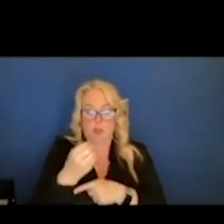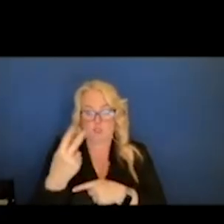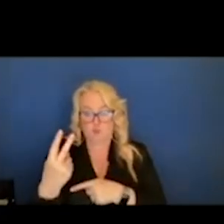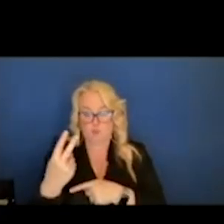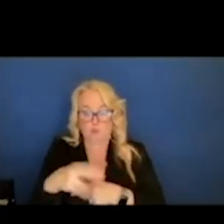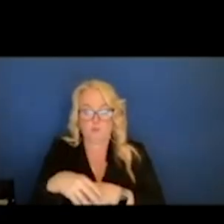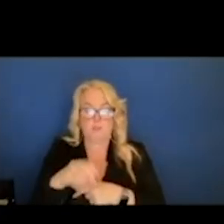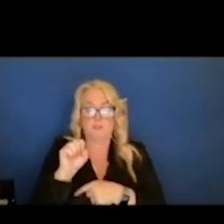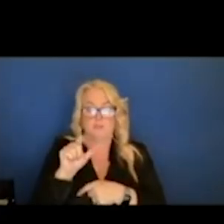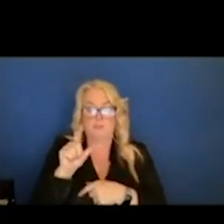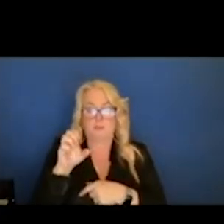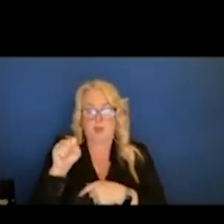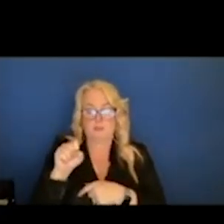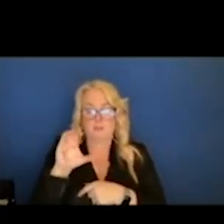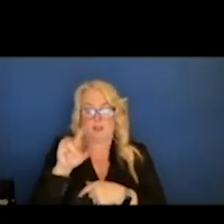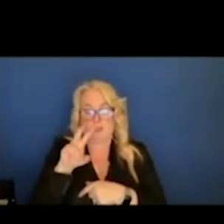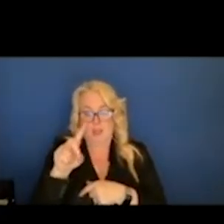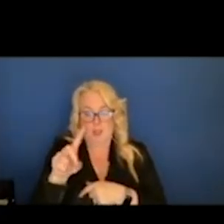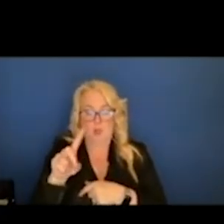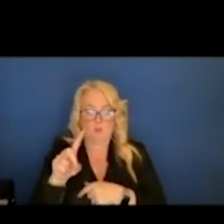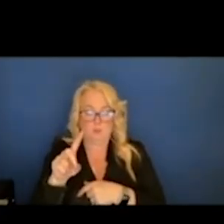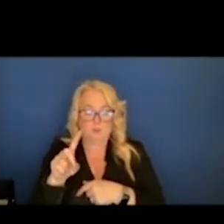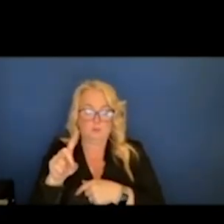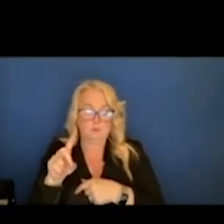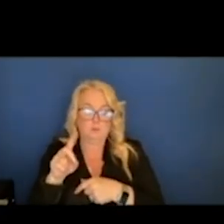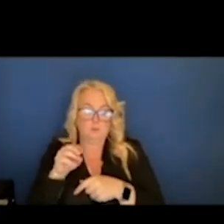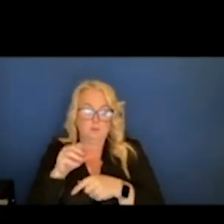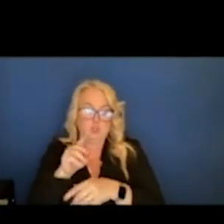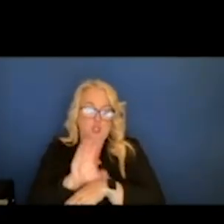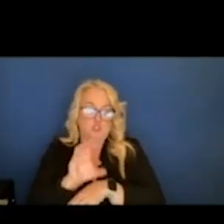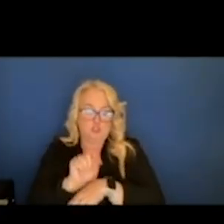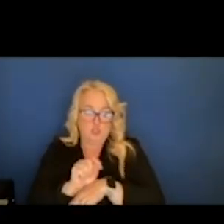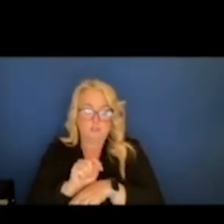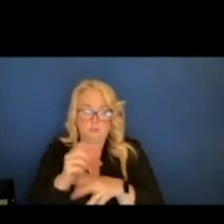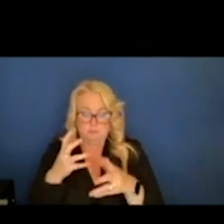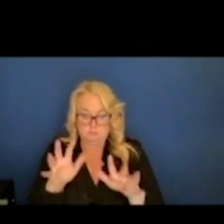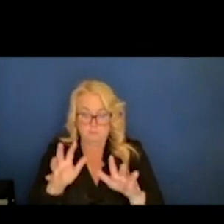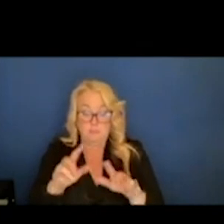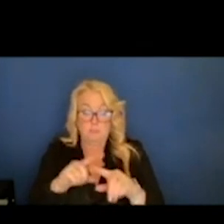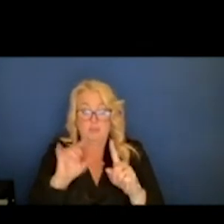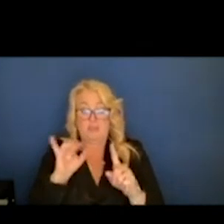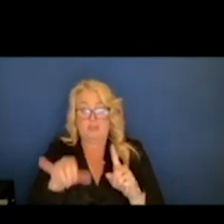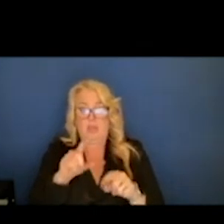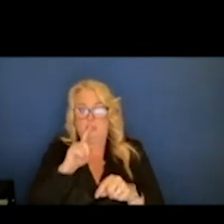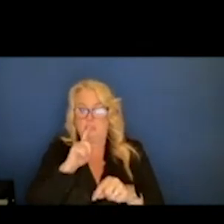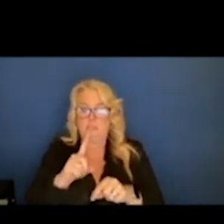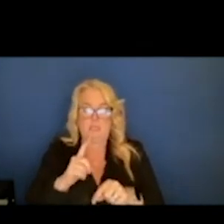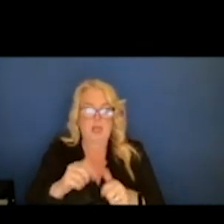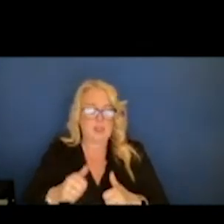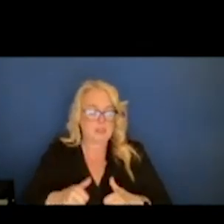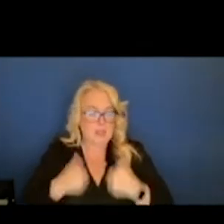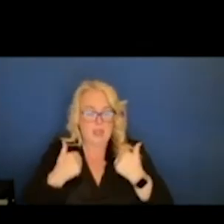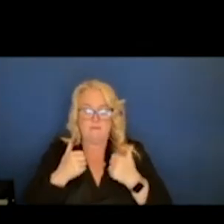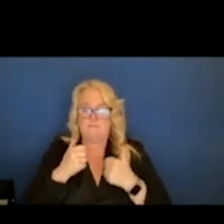and Sales Cloud Consultant, just to name a few. “This was a lifeline for me,” says Mark. “Without